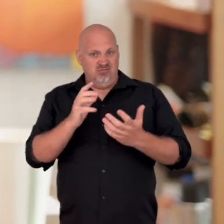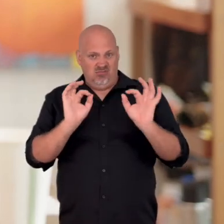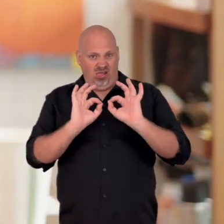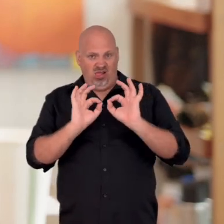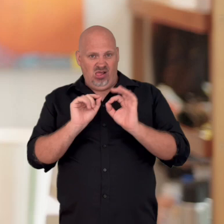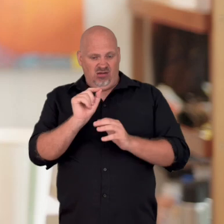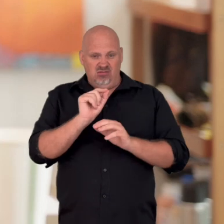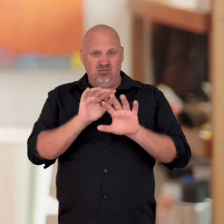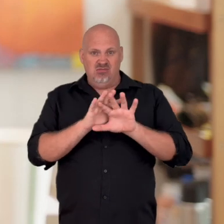cut the stem in